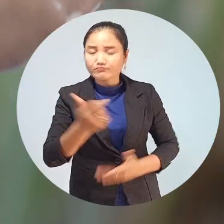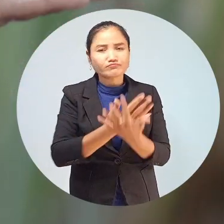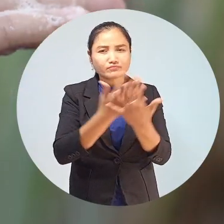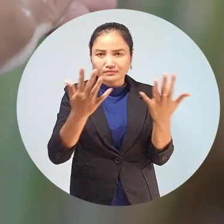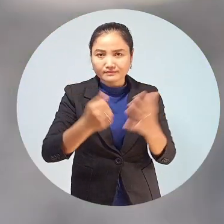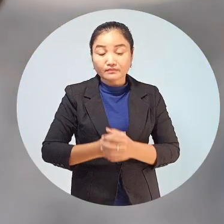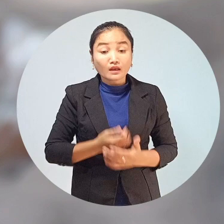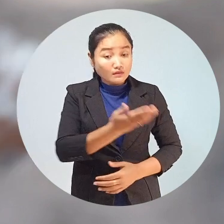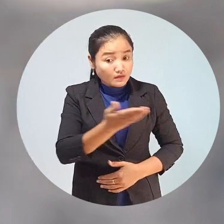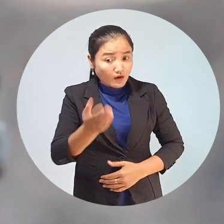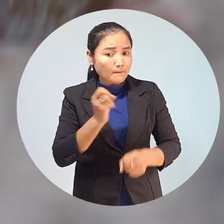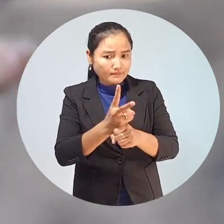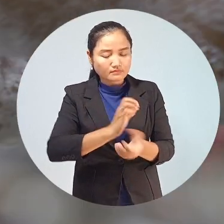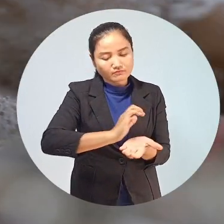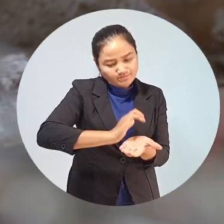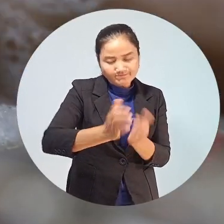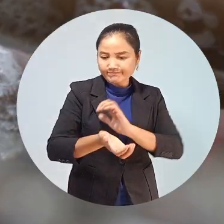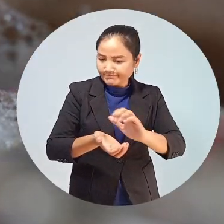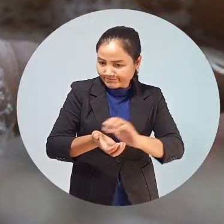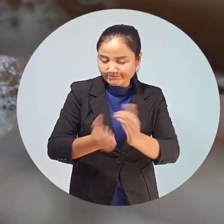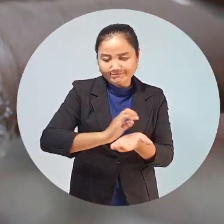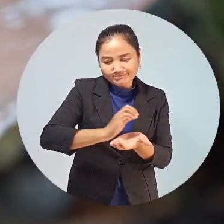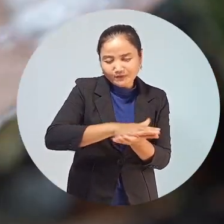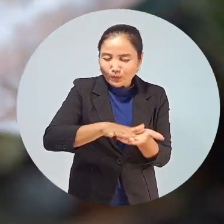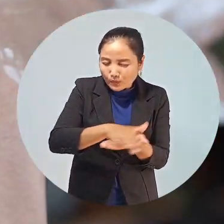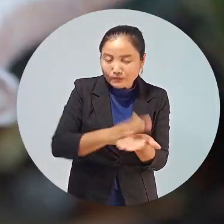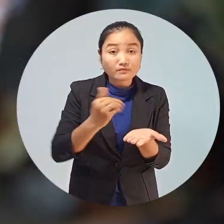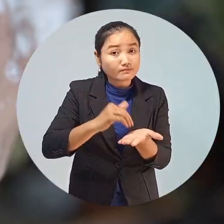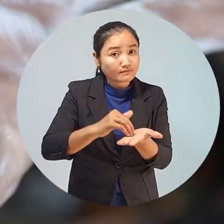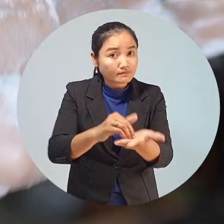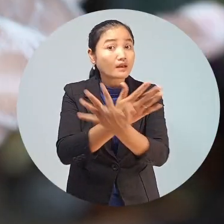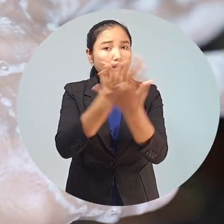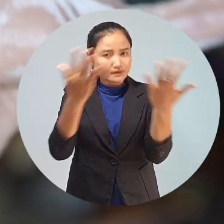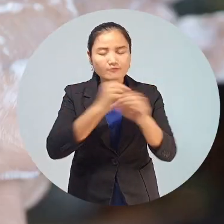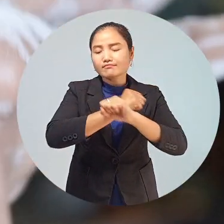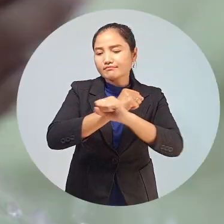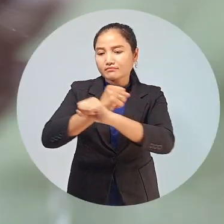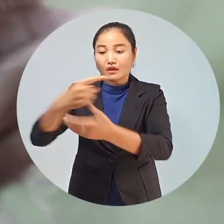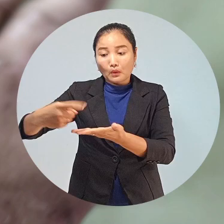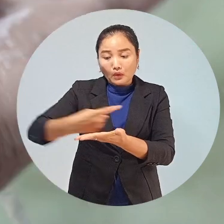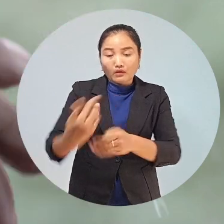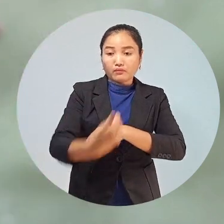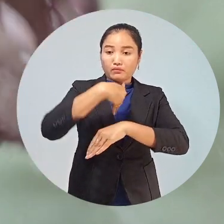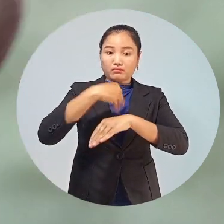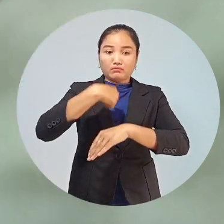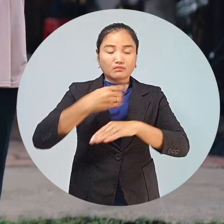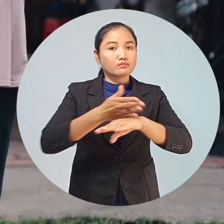Wash your hands with soap often to protect yourself and others From transmitting illness and disease.